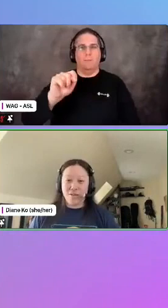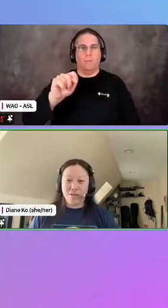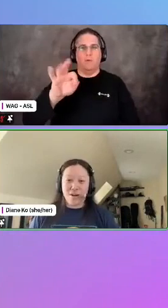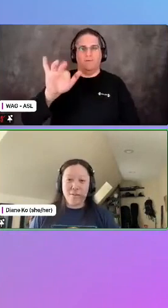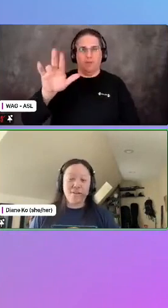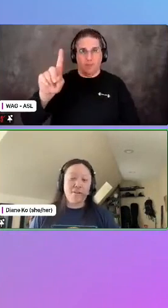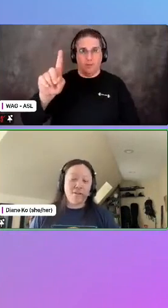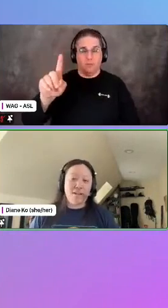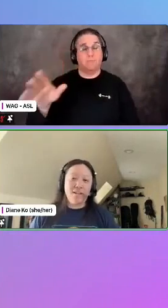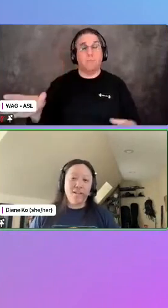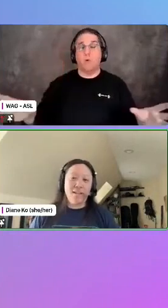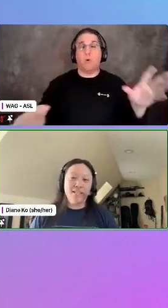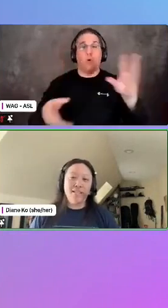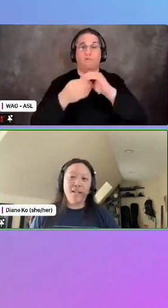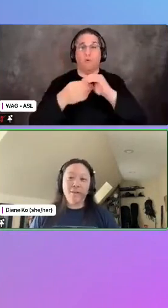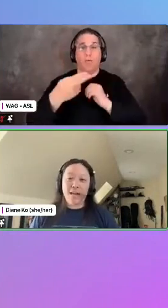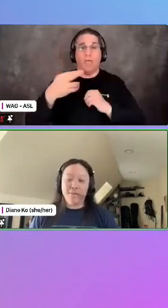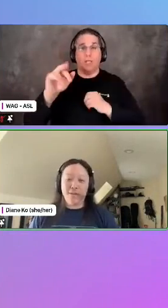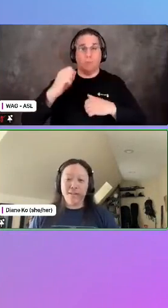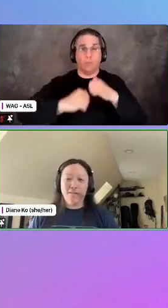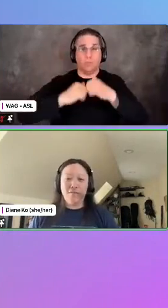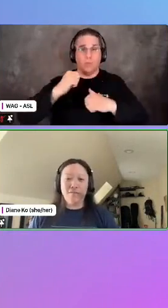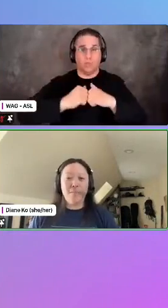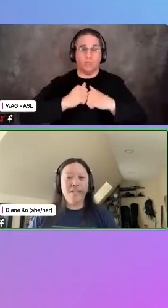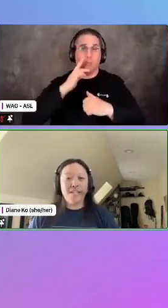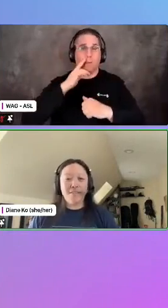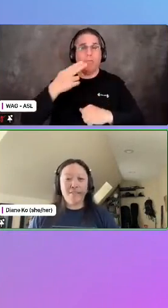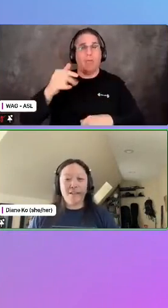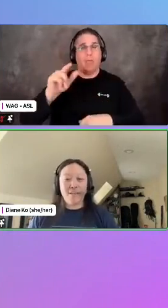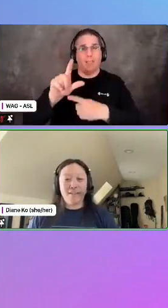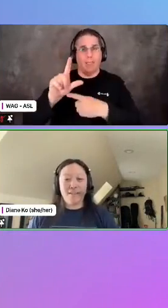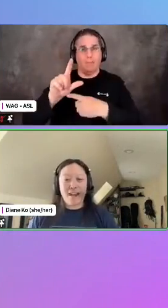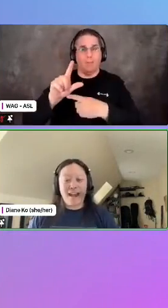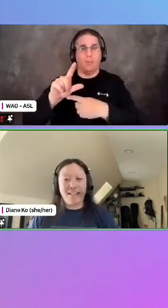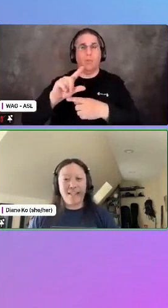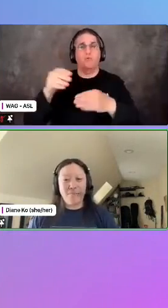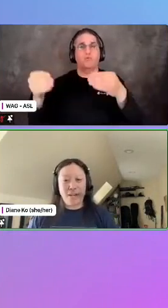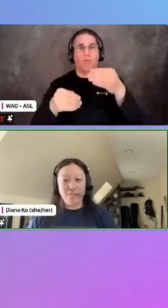some of the details and admitting some of the aspects